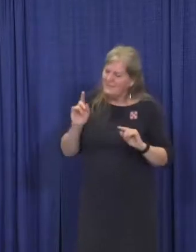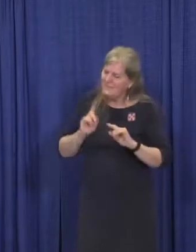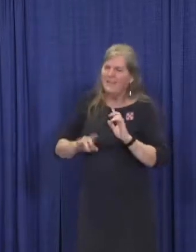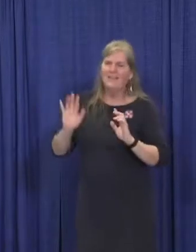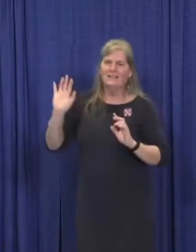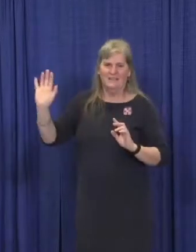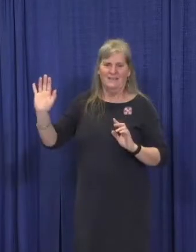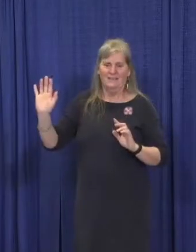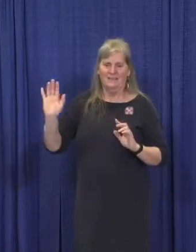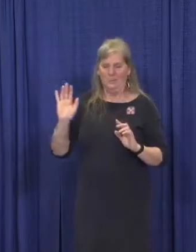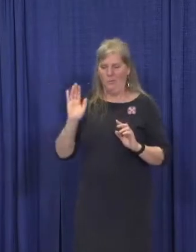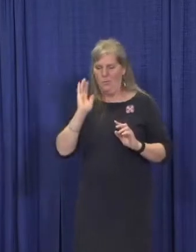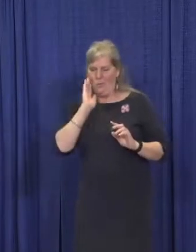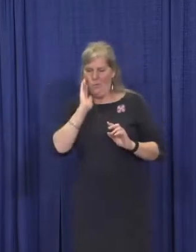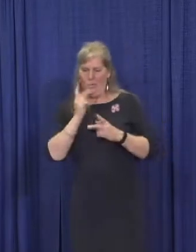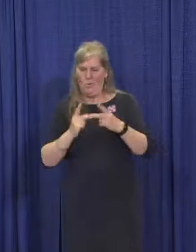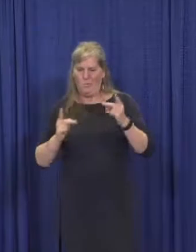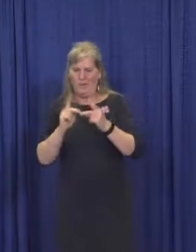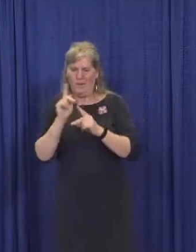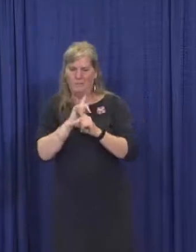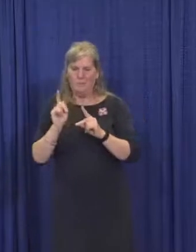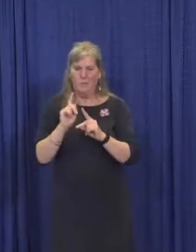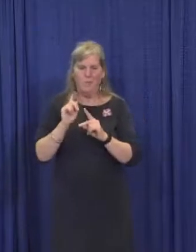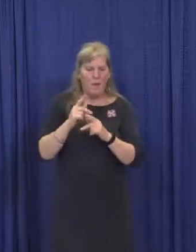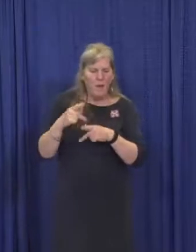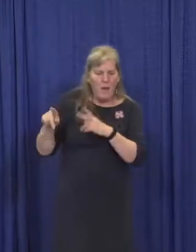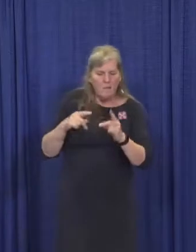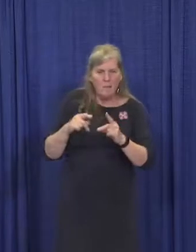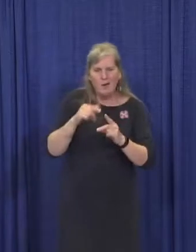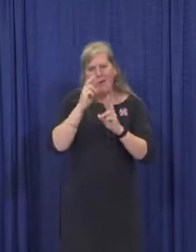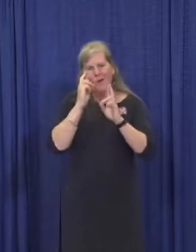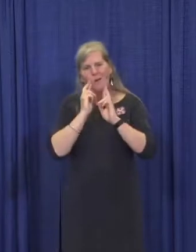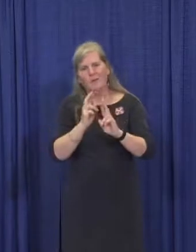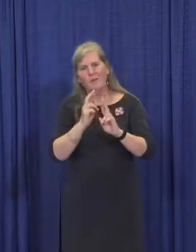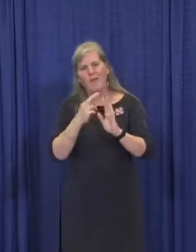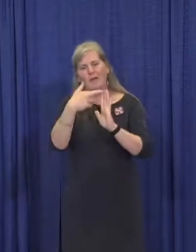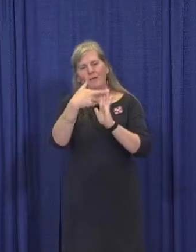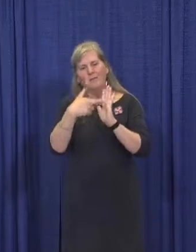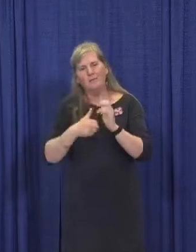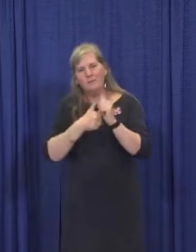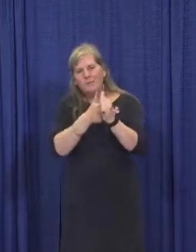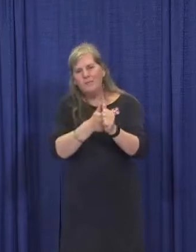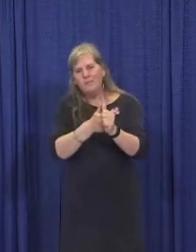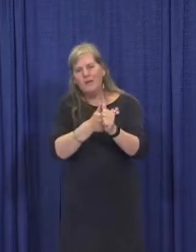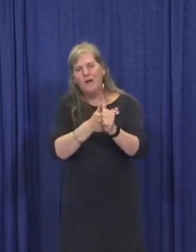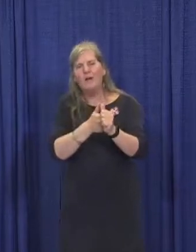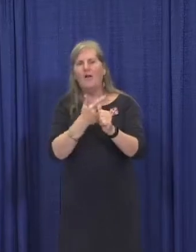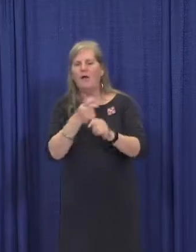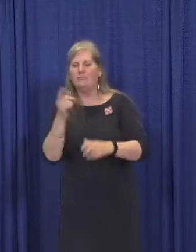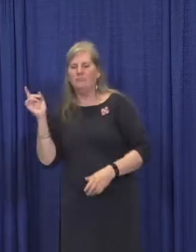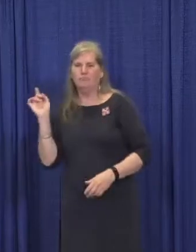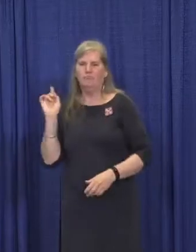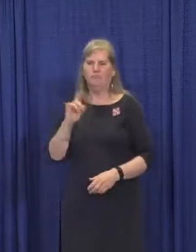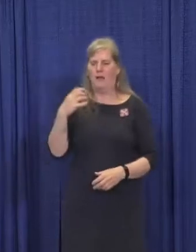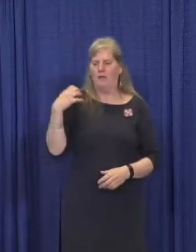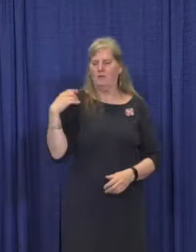We need to make sure if we know where people are gathering and not respecting the guidelines we need to make sure there is our